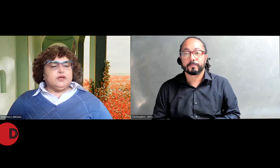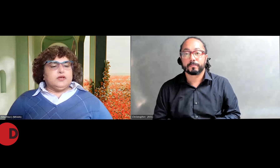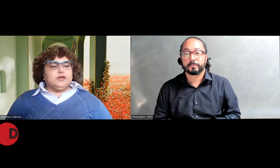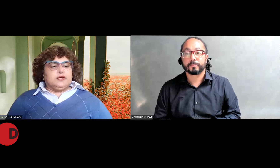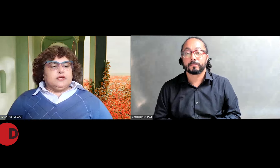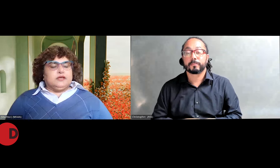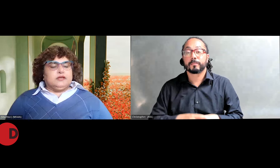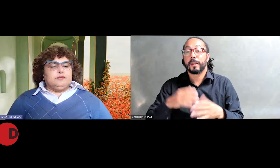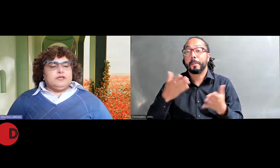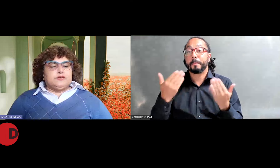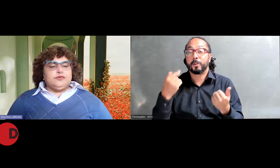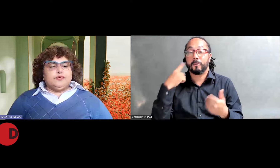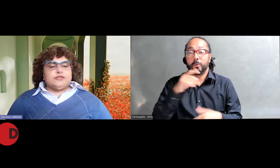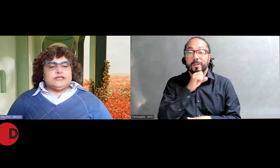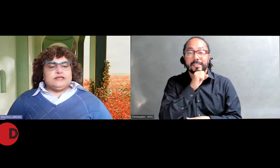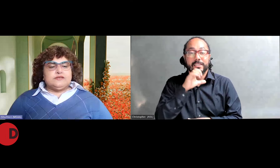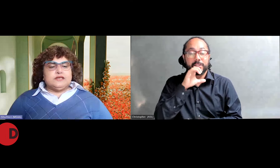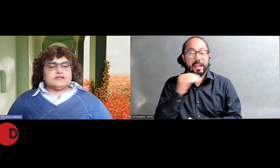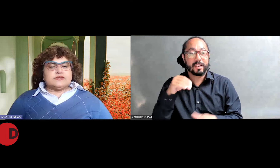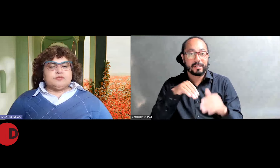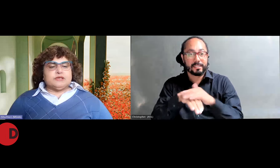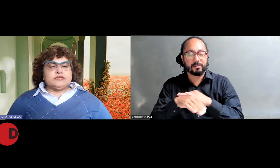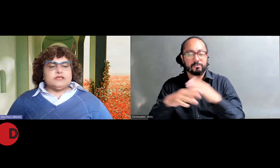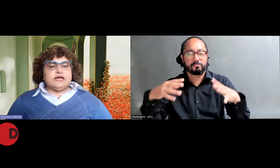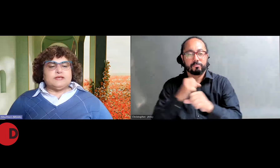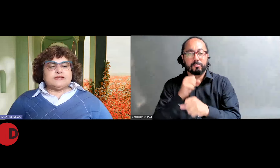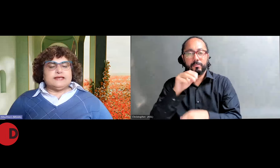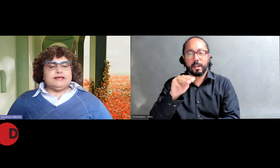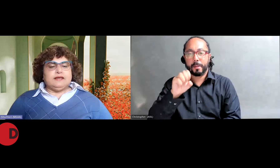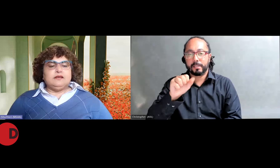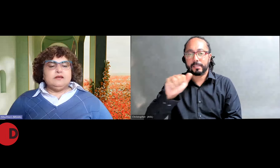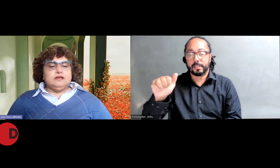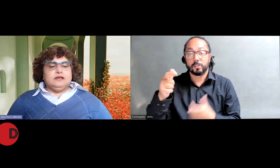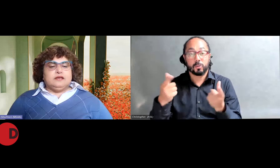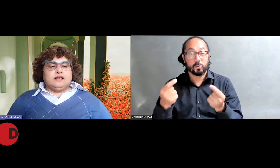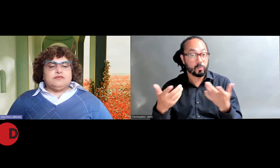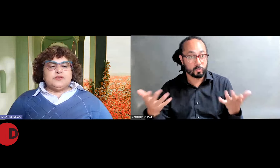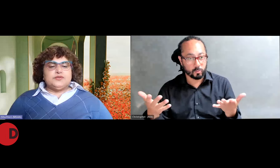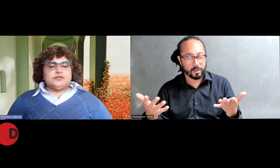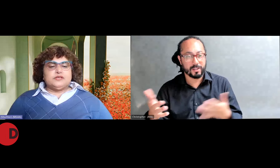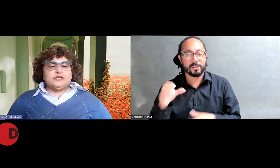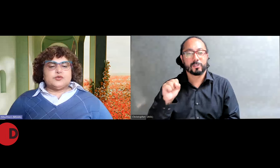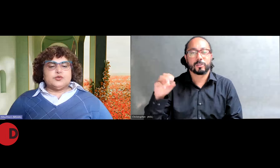The Ministry for Seniors and Accessibility (MSAA) leveraged its social media